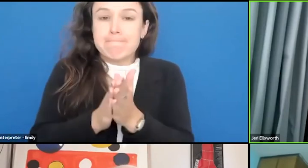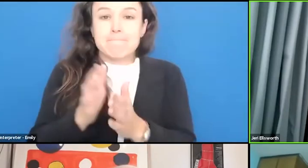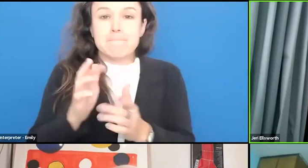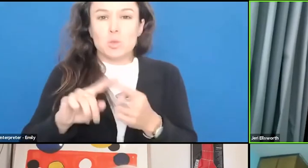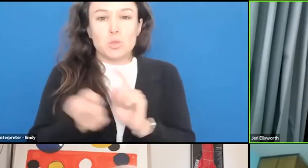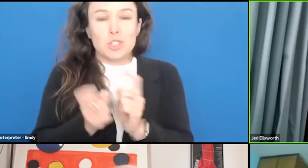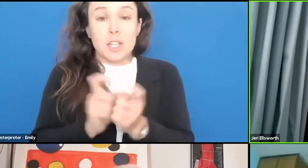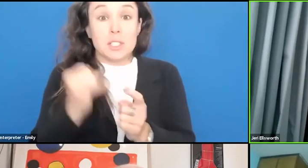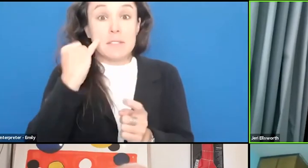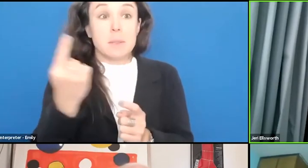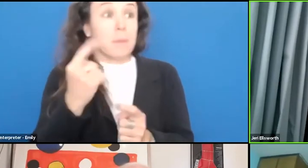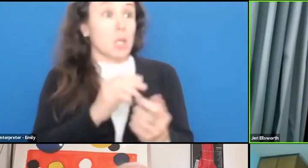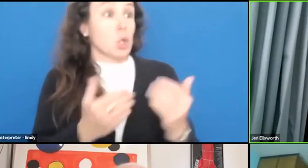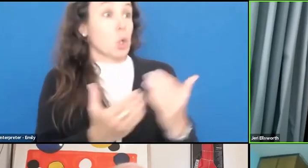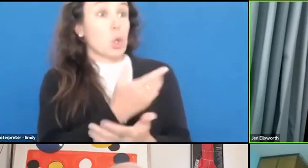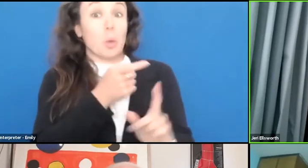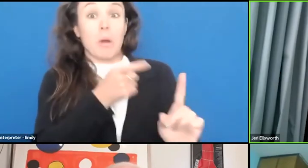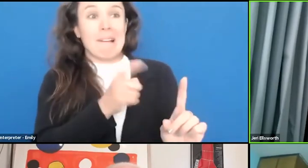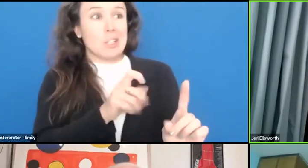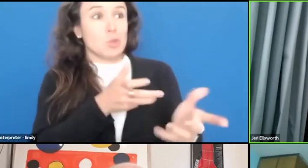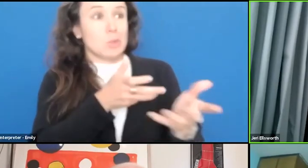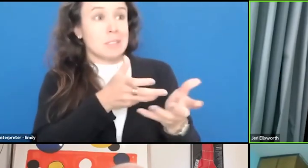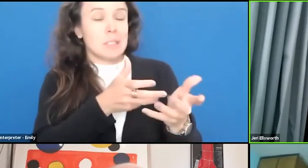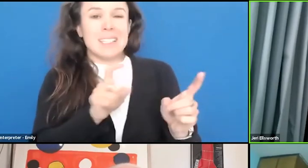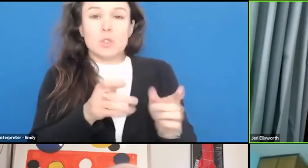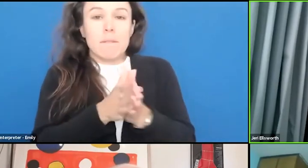new interfaces that they need to work with, and sometimes it's a parlor trick;